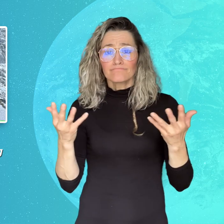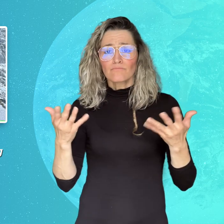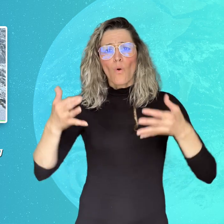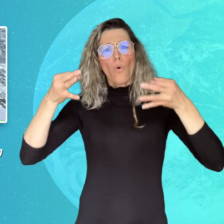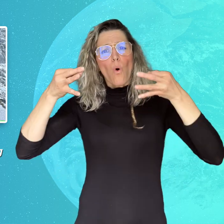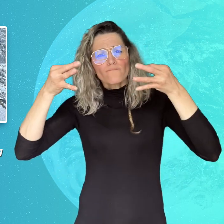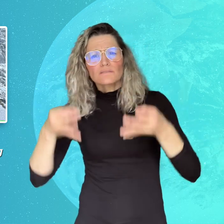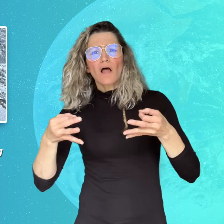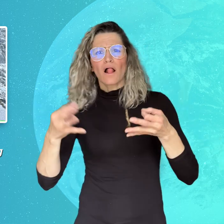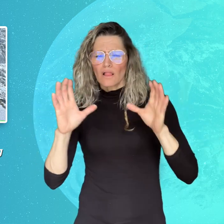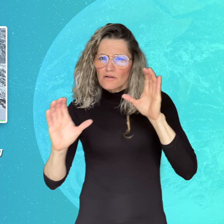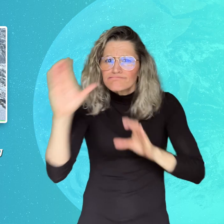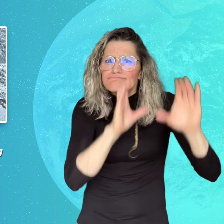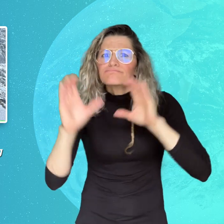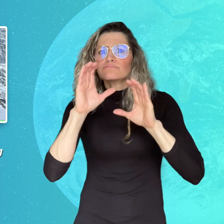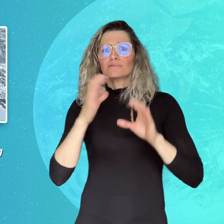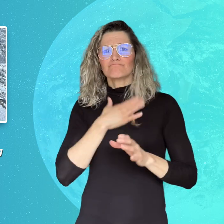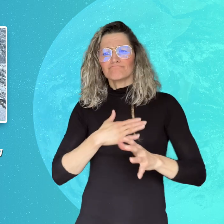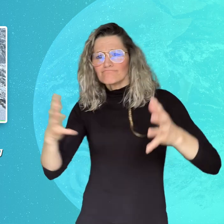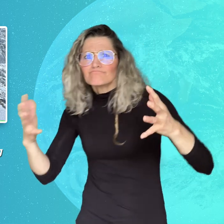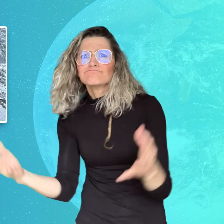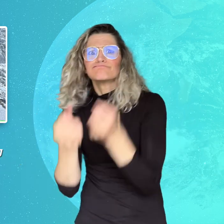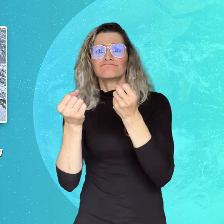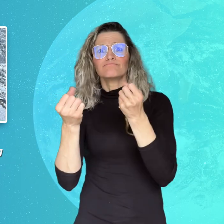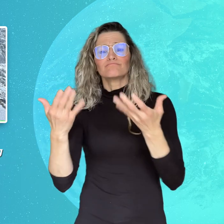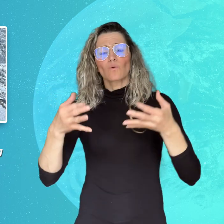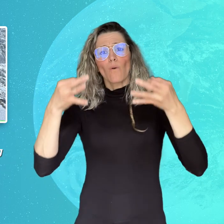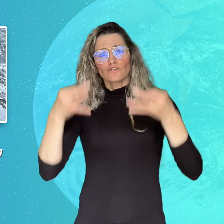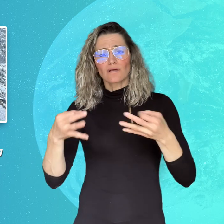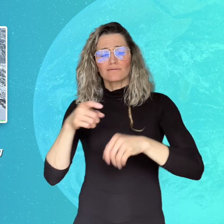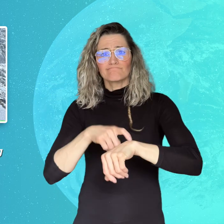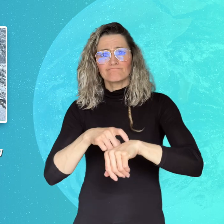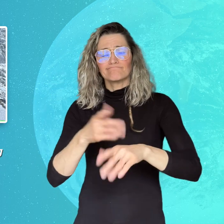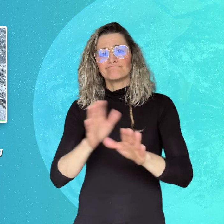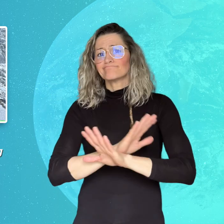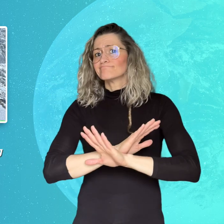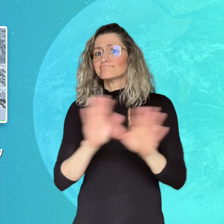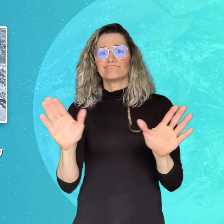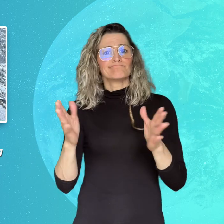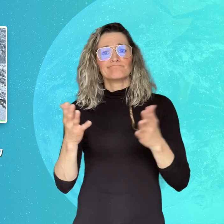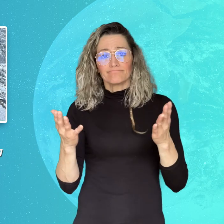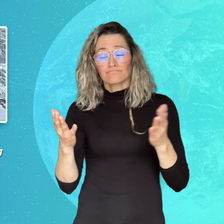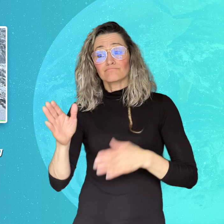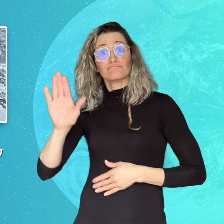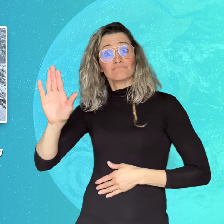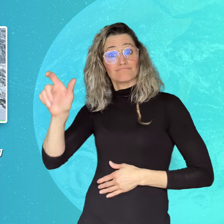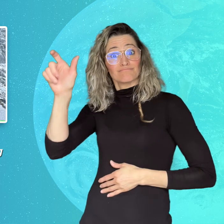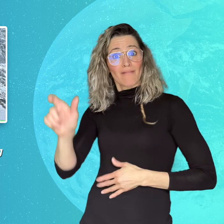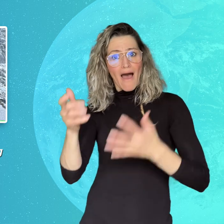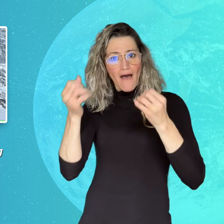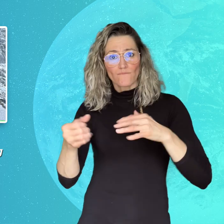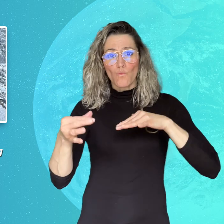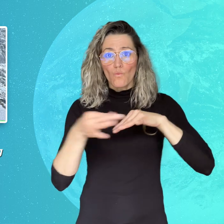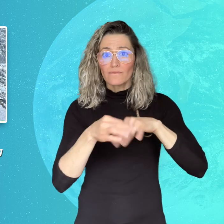His wife, also Deaf, and two young children are hoping for an extension